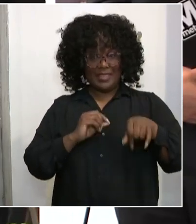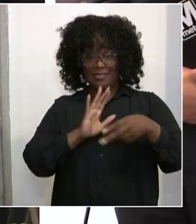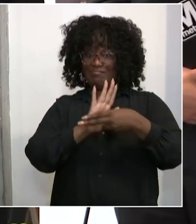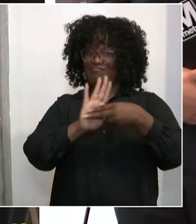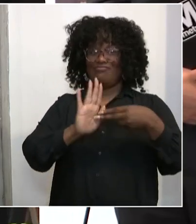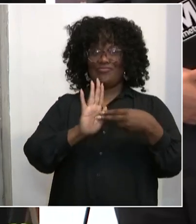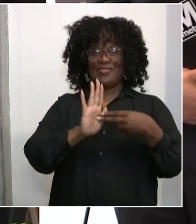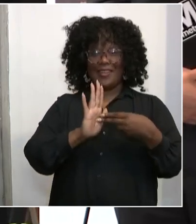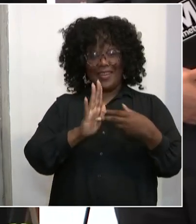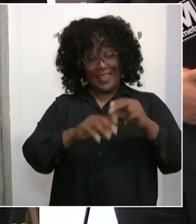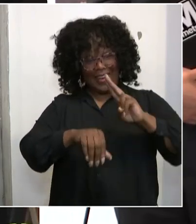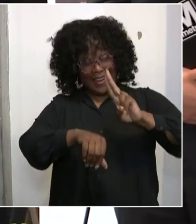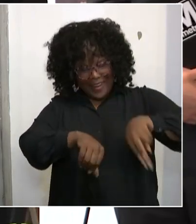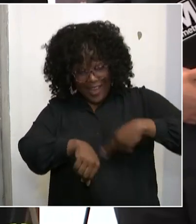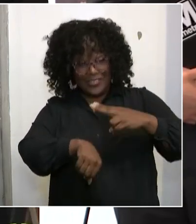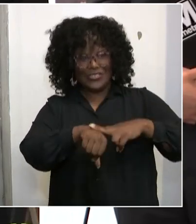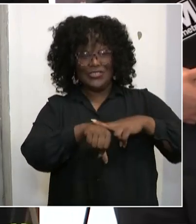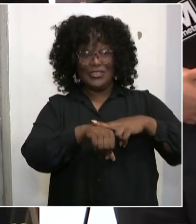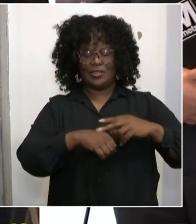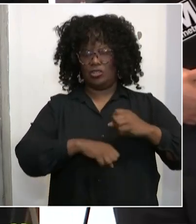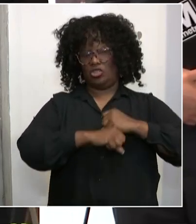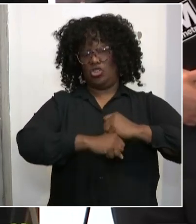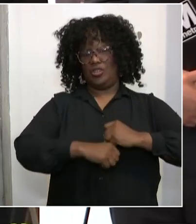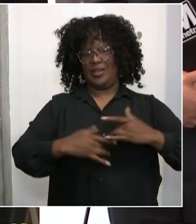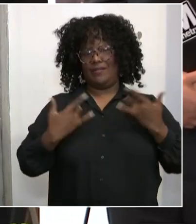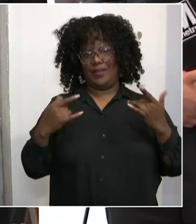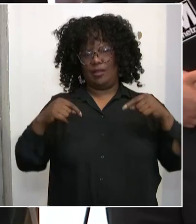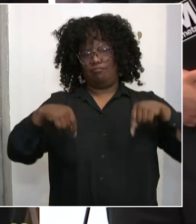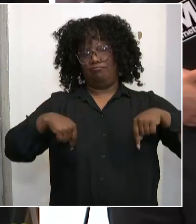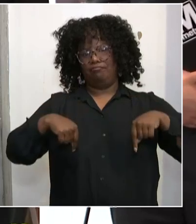the US Secret Service will come back and provide some additional information regarding that.